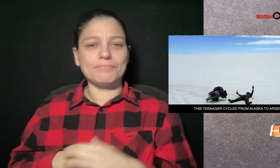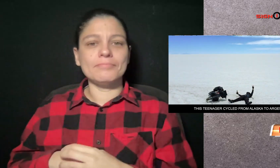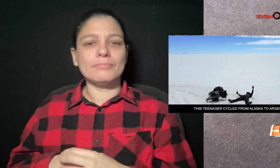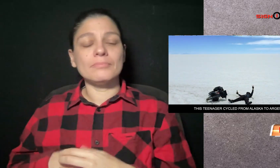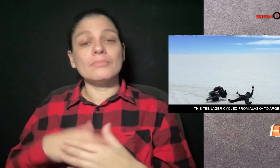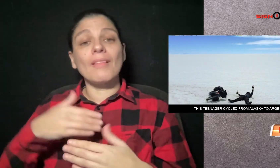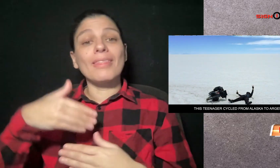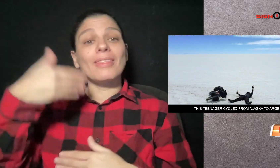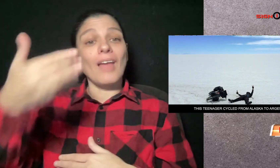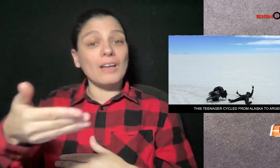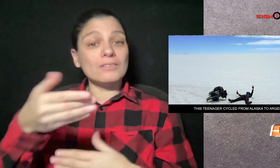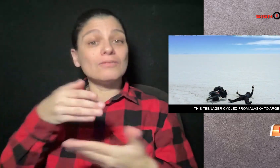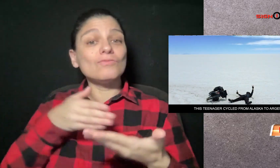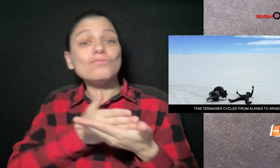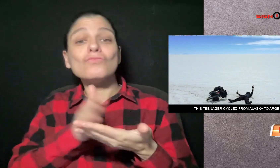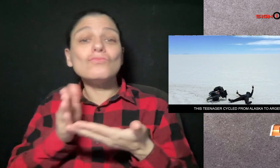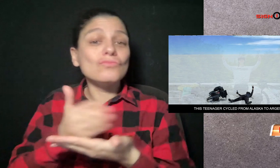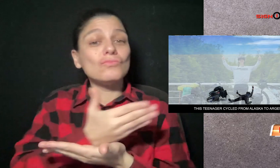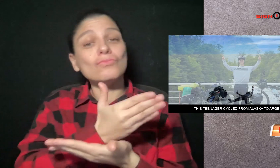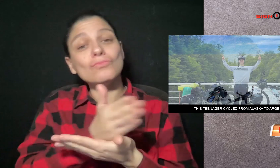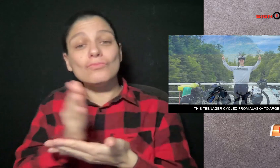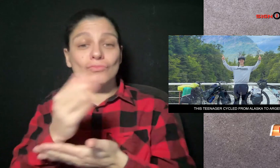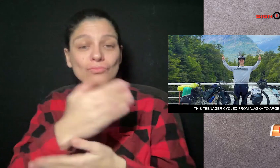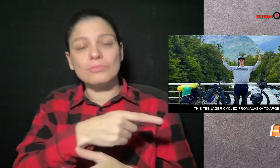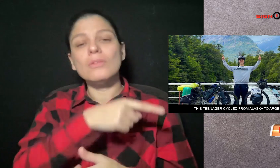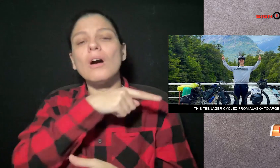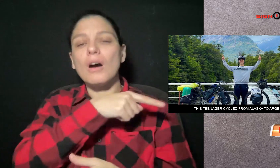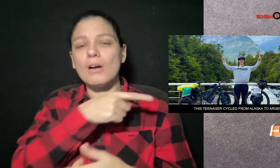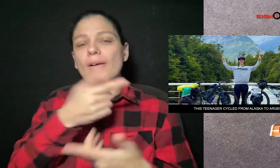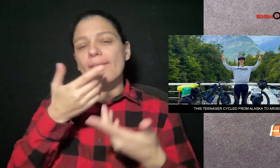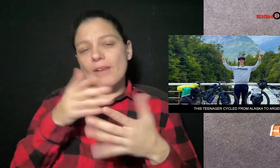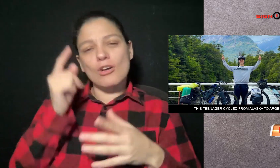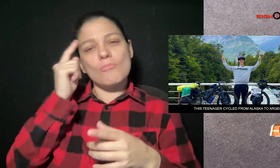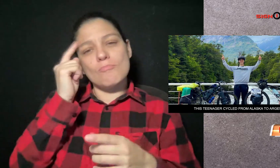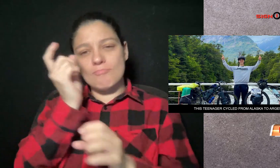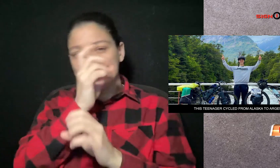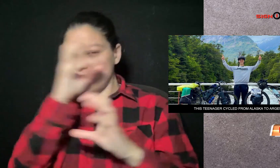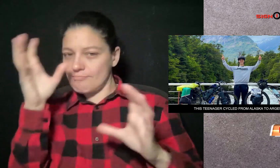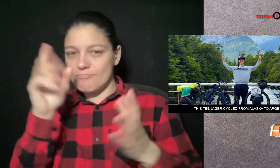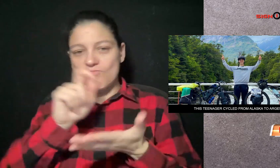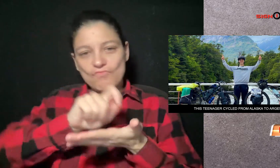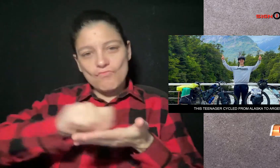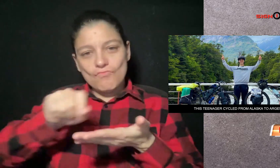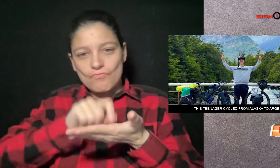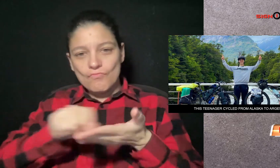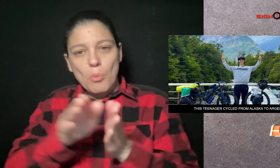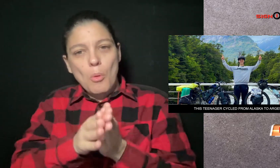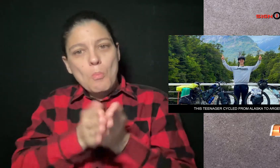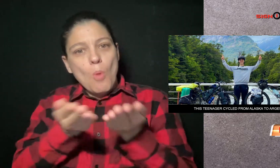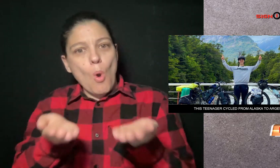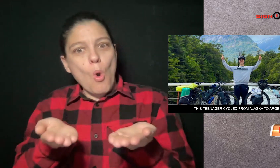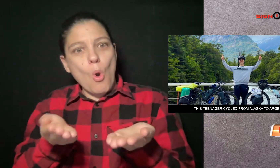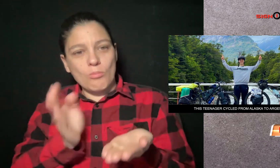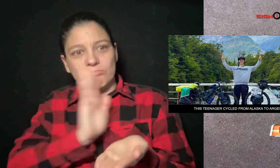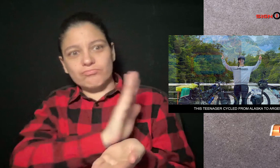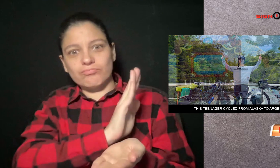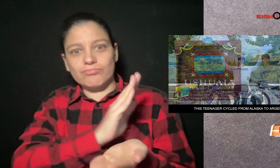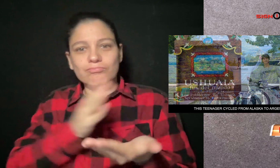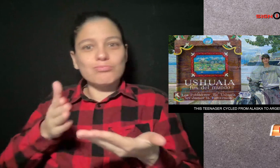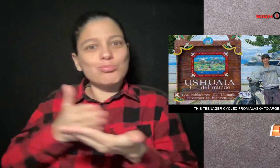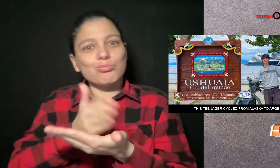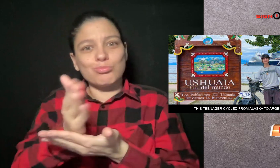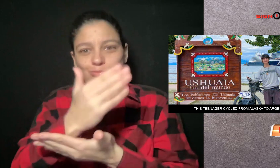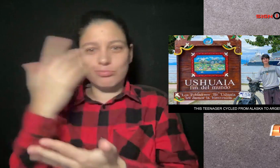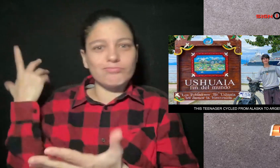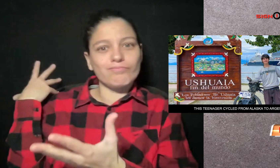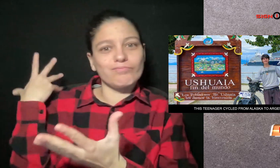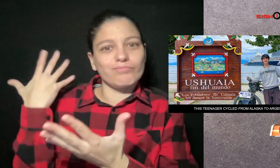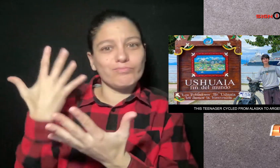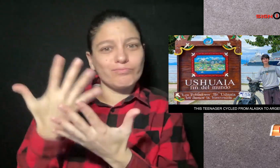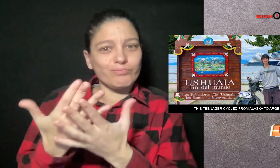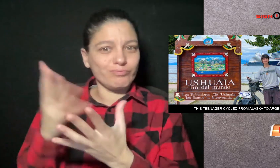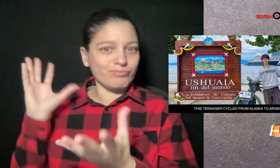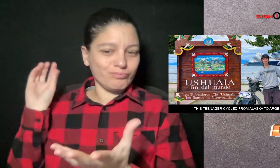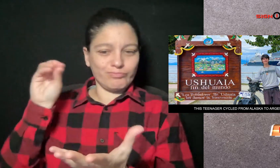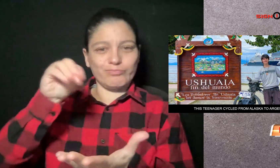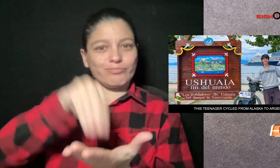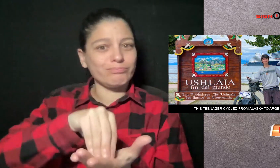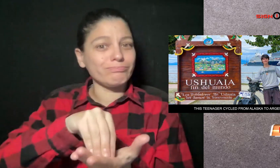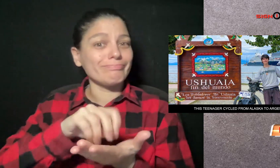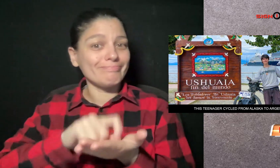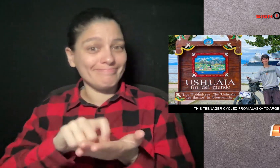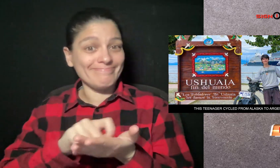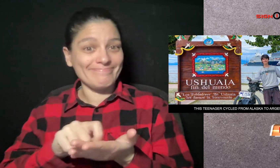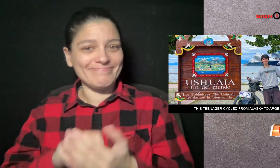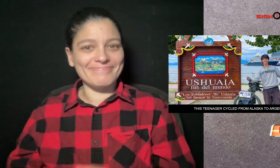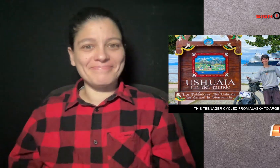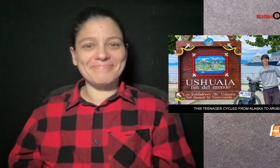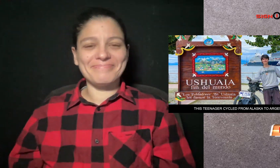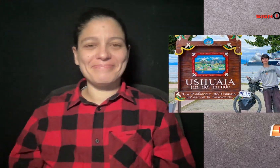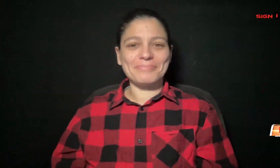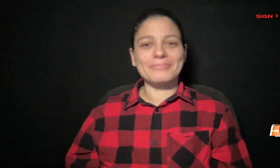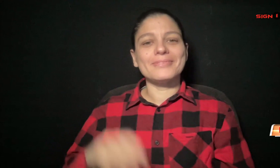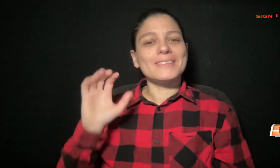his next venture Garner is planning to write a book about his trip Sign1News will be broadcasting